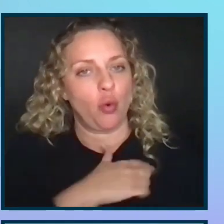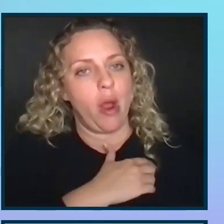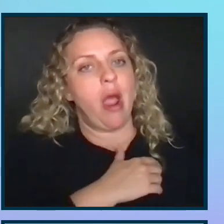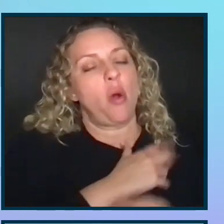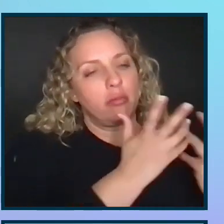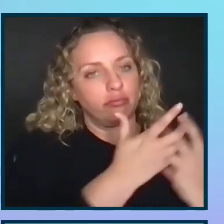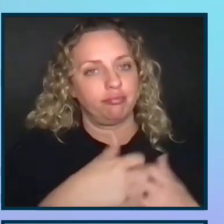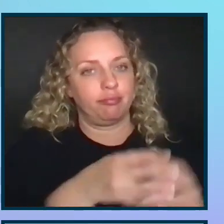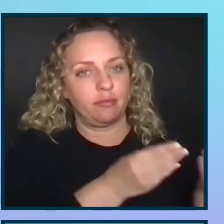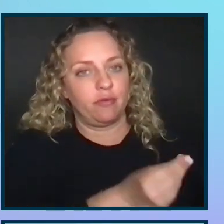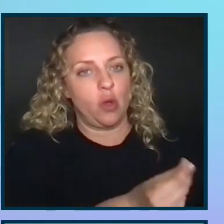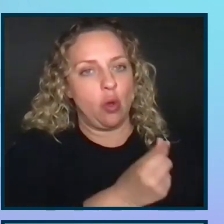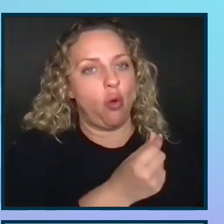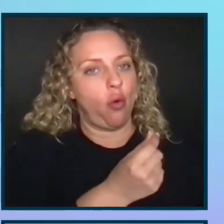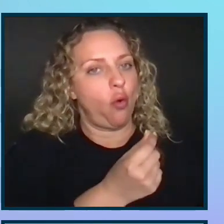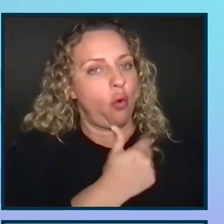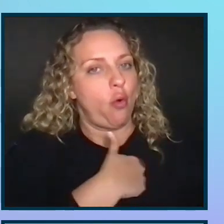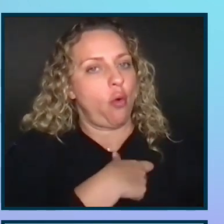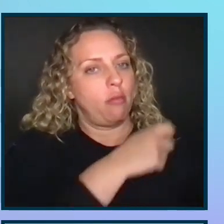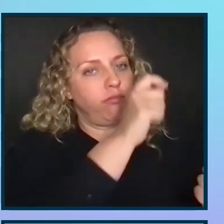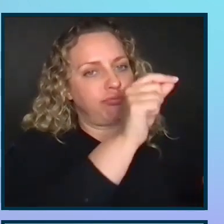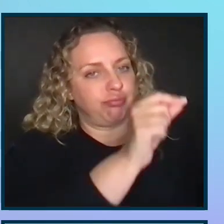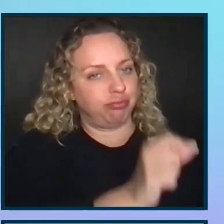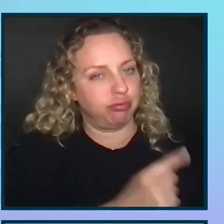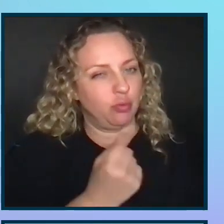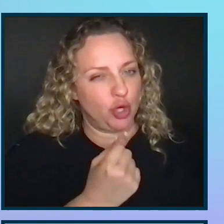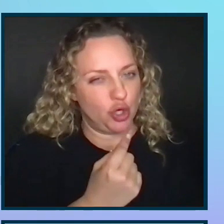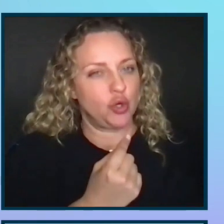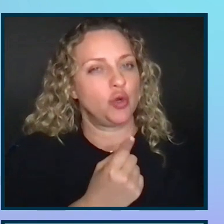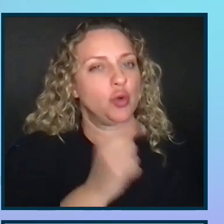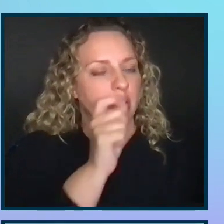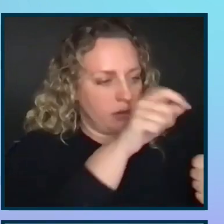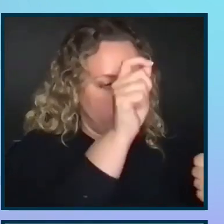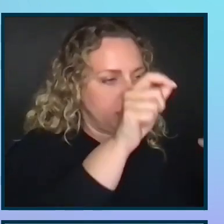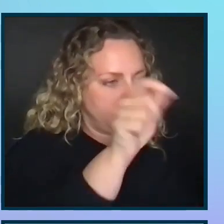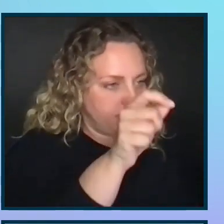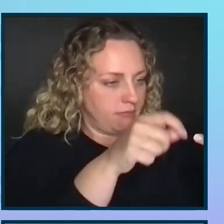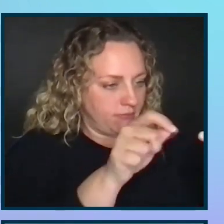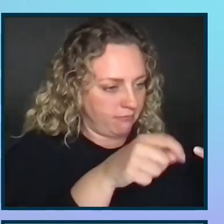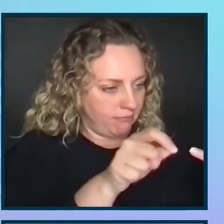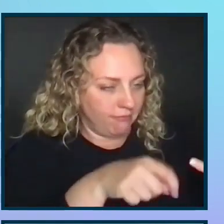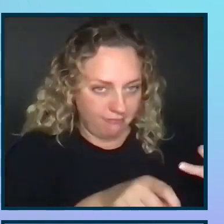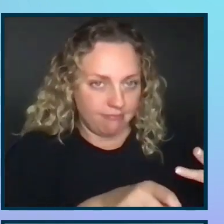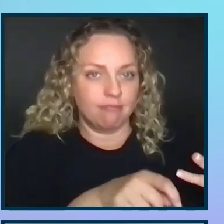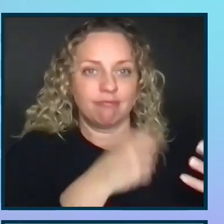A number of this component is laid out in order so that a screen reader moves through it, reading in the correct order. One, two, three, four and so on.